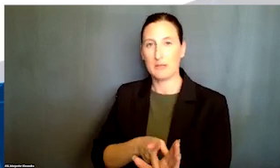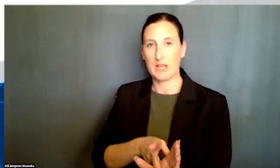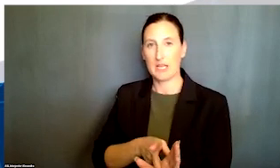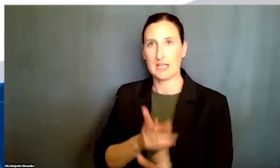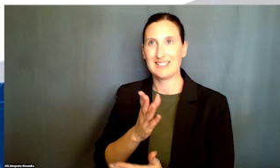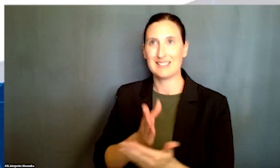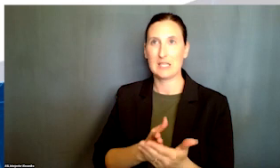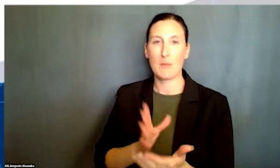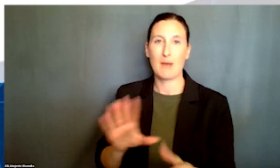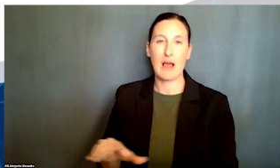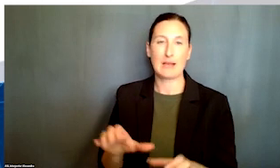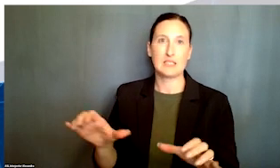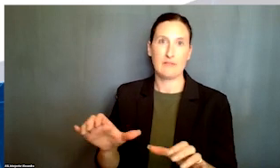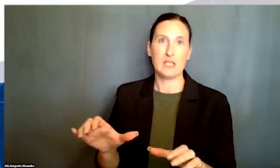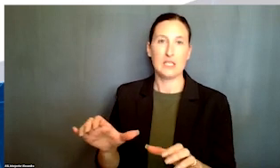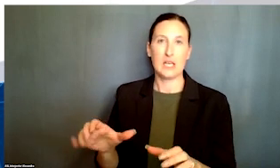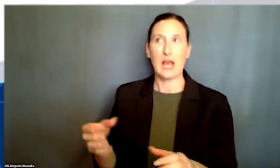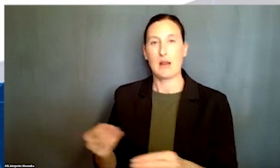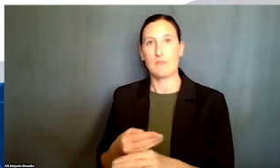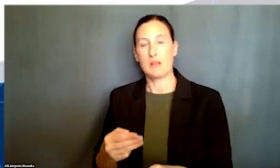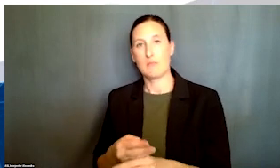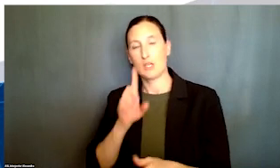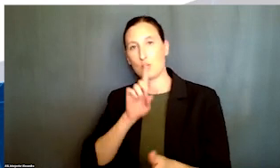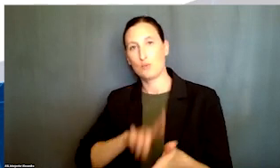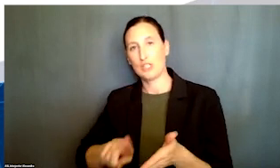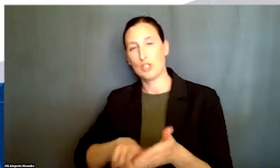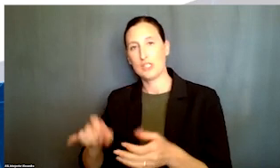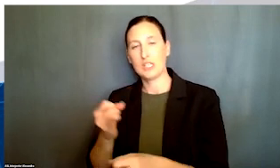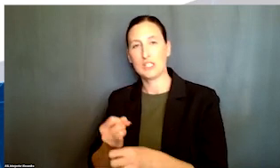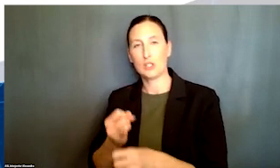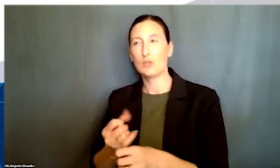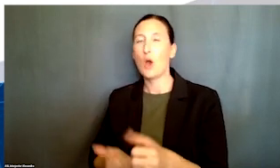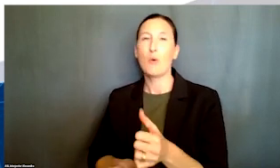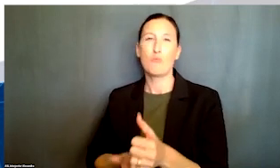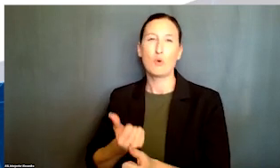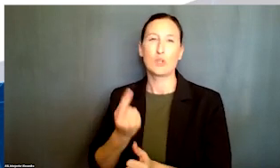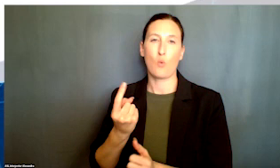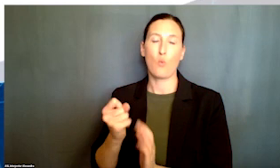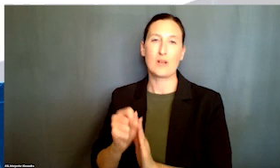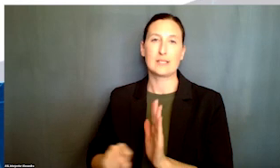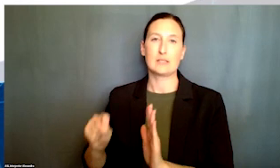some activity at one of the mathematics research institutes, most of which are semester long.